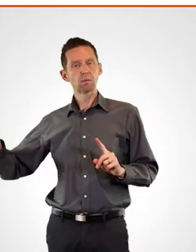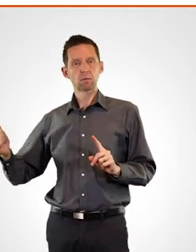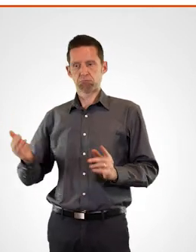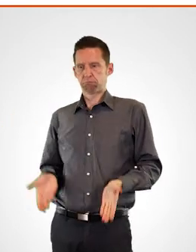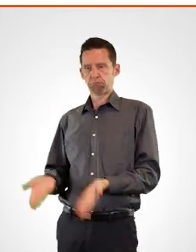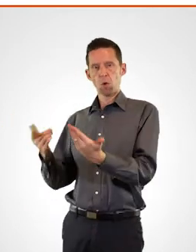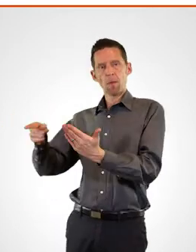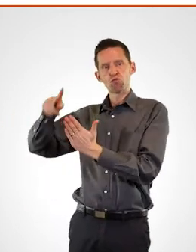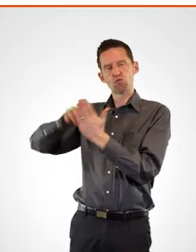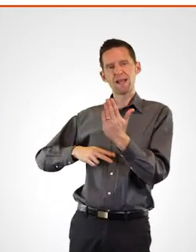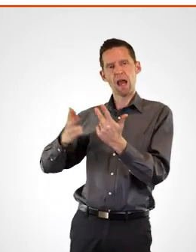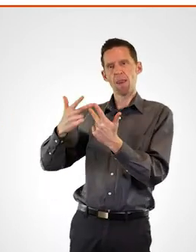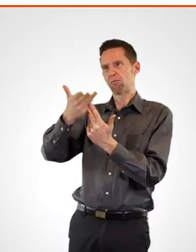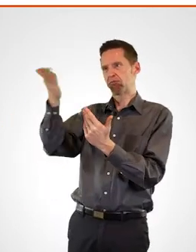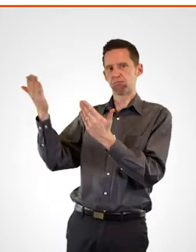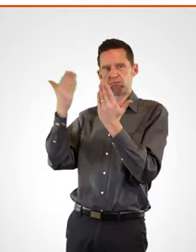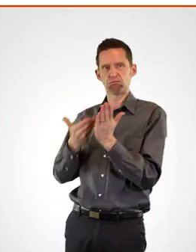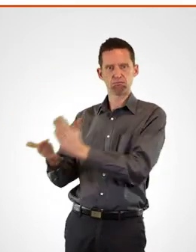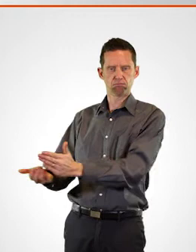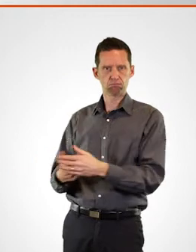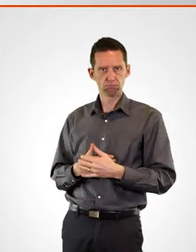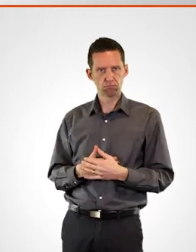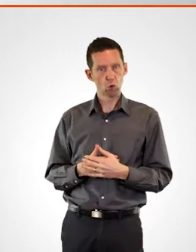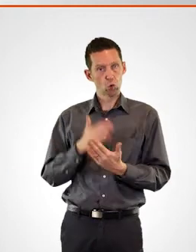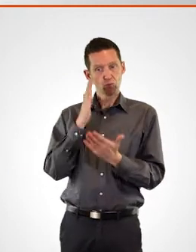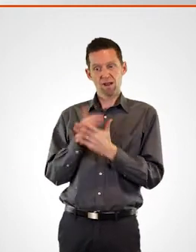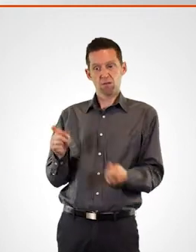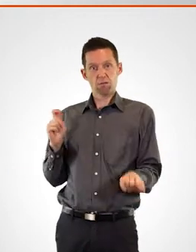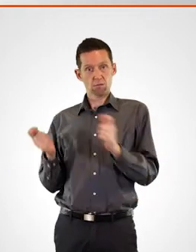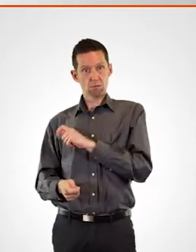to learn to read other academic content, so you're really making the switch